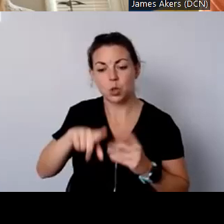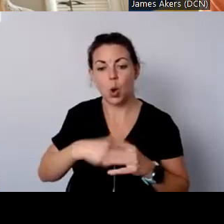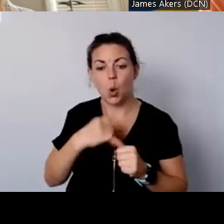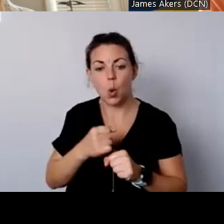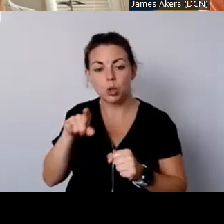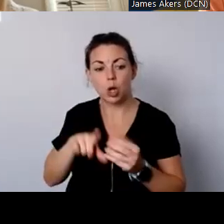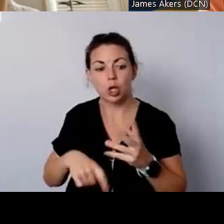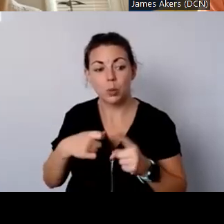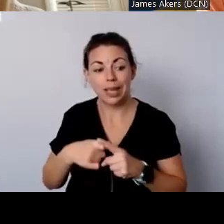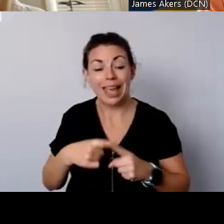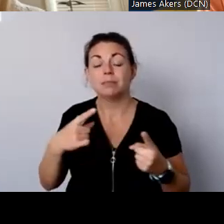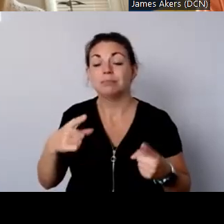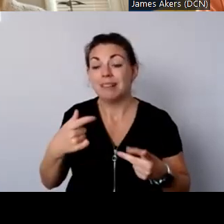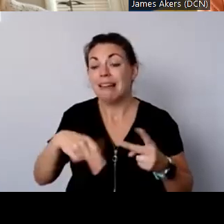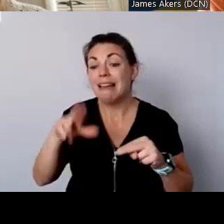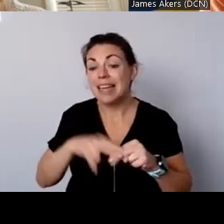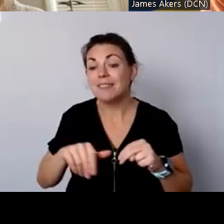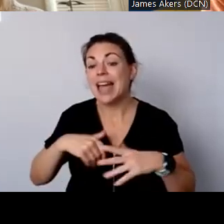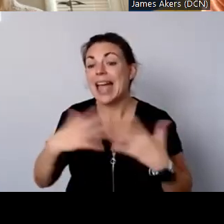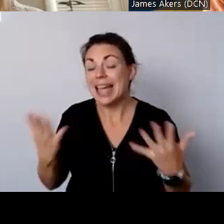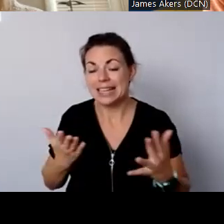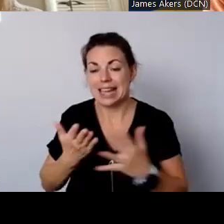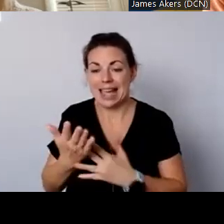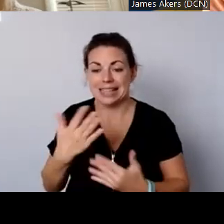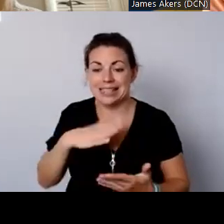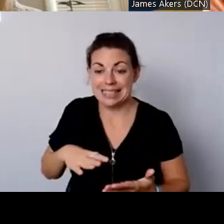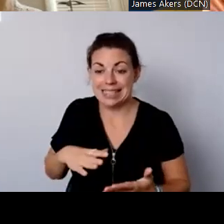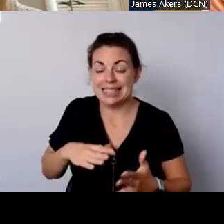any access requirements at all, please just e-mail access@artscouncil.org.uk